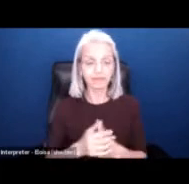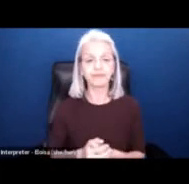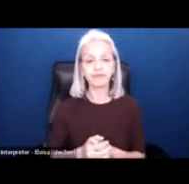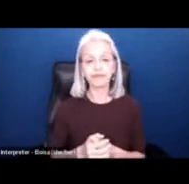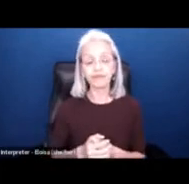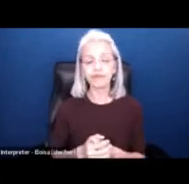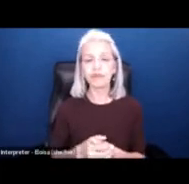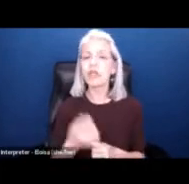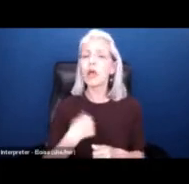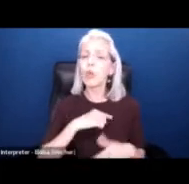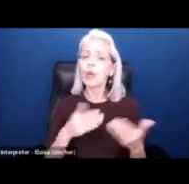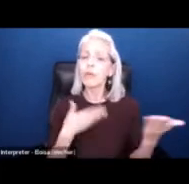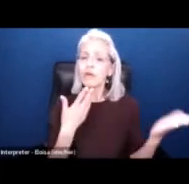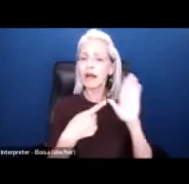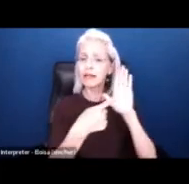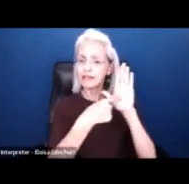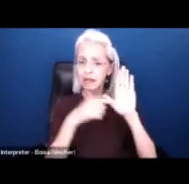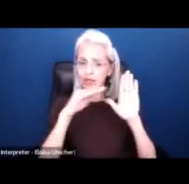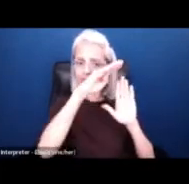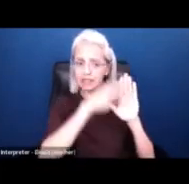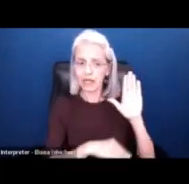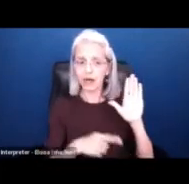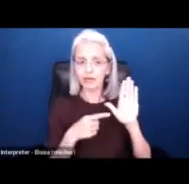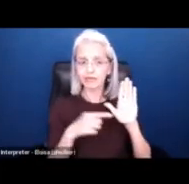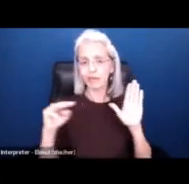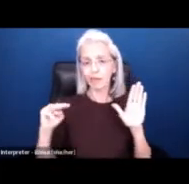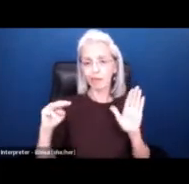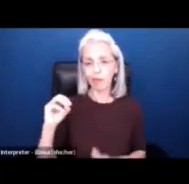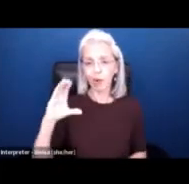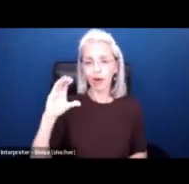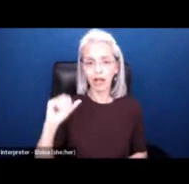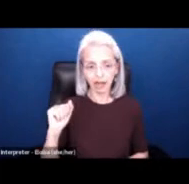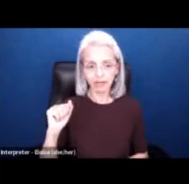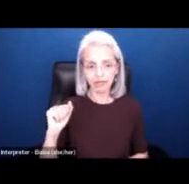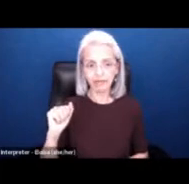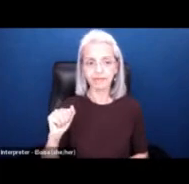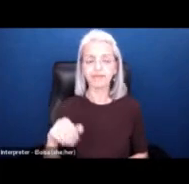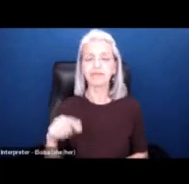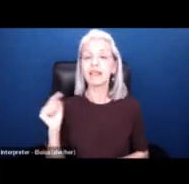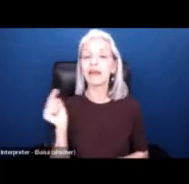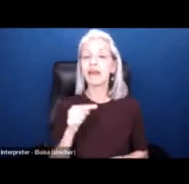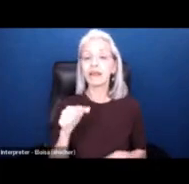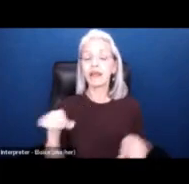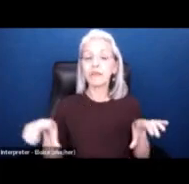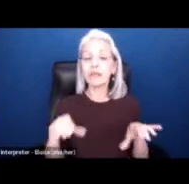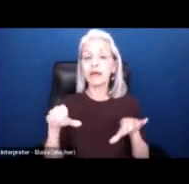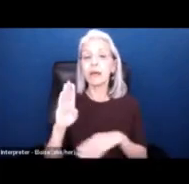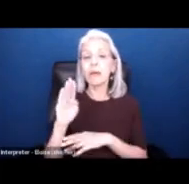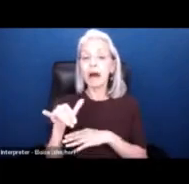provide some examples here, the MoCA Montreal Cognitive Assessment, it may be performed by clinicians or other members